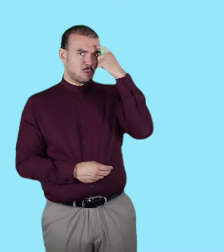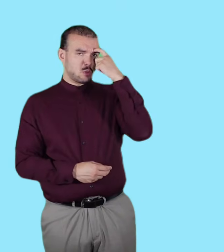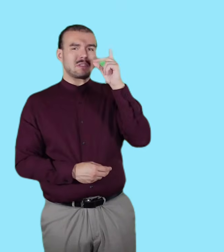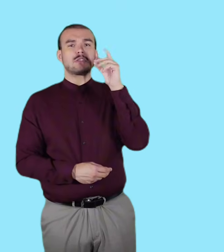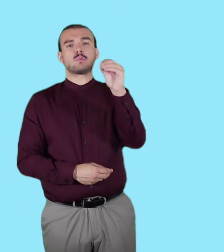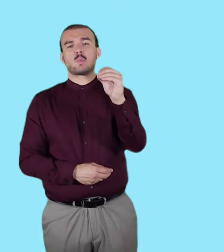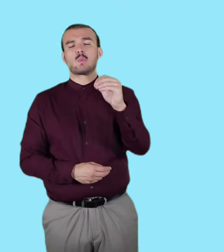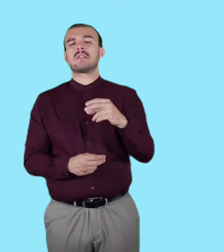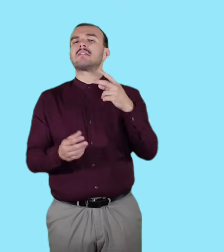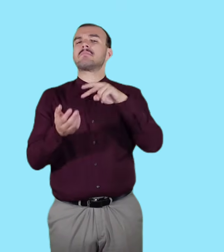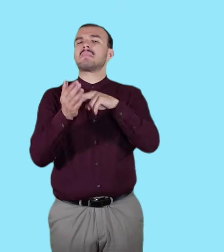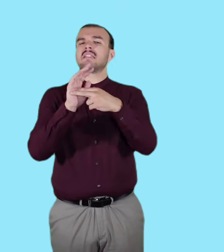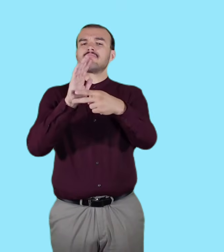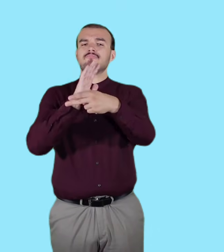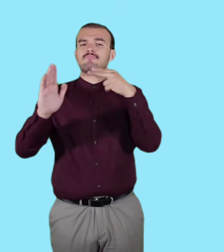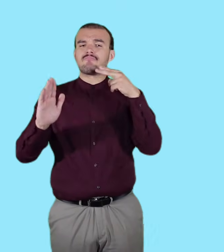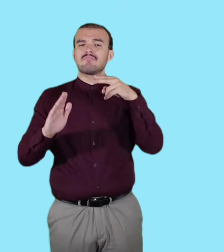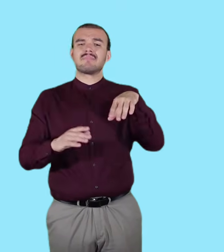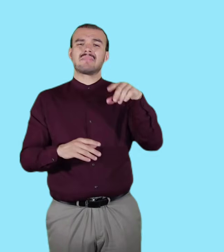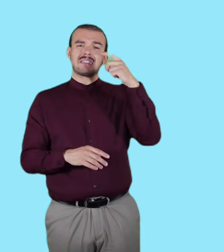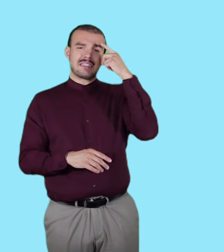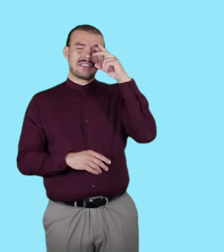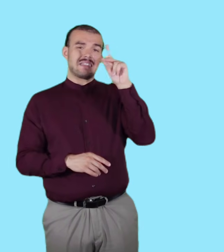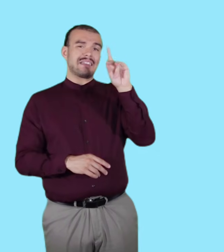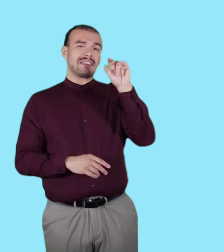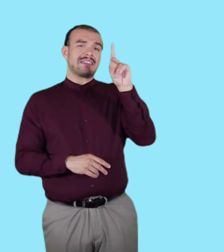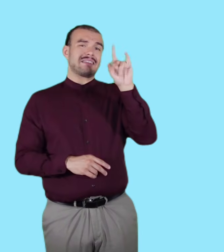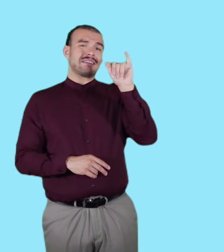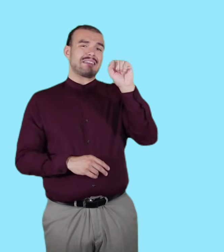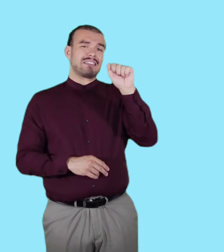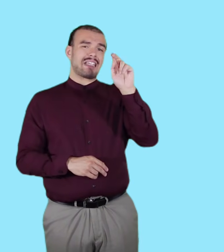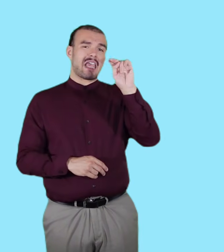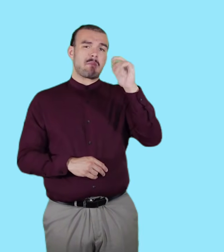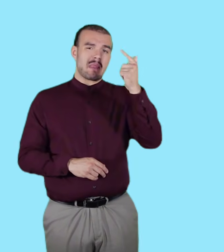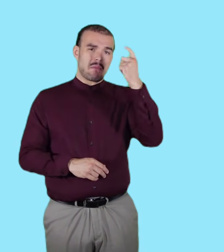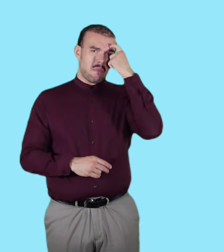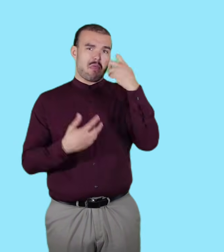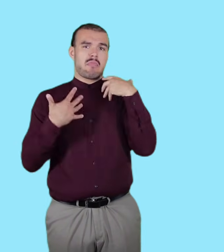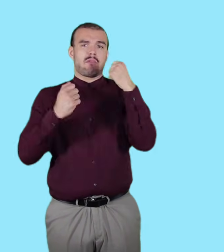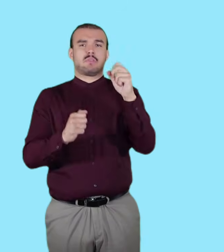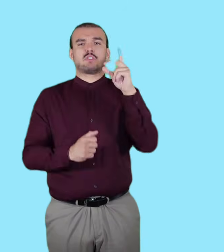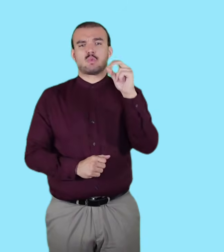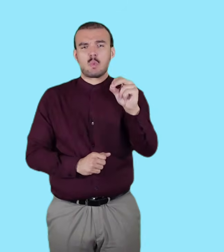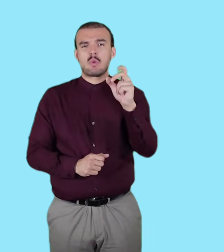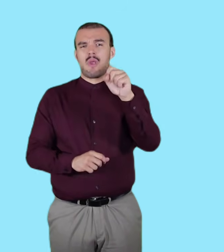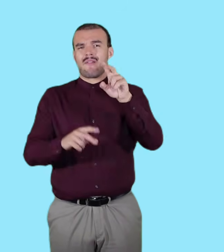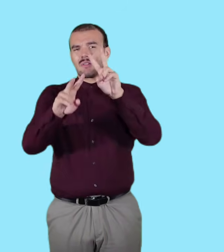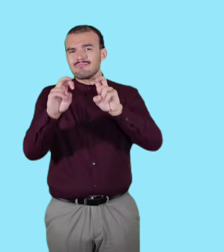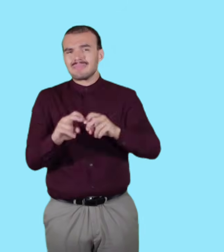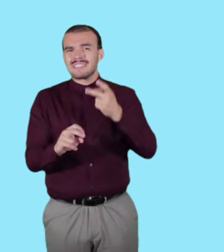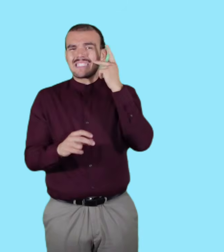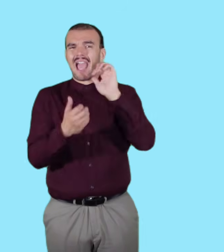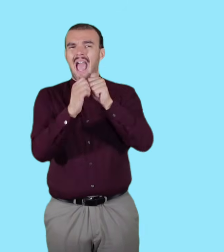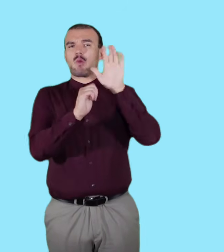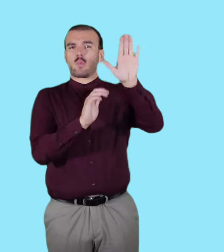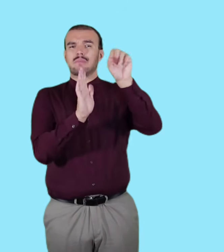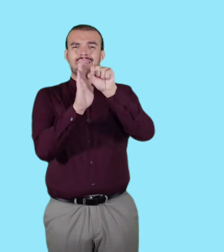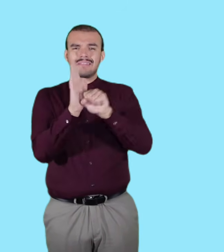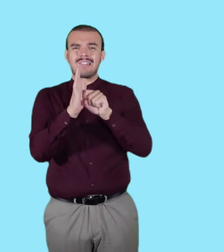This likely means disabling mental health disorders, but you will need to see how your state defines this exemption.